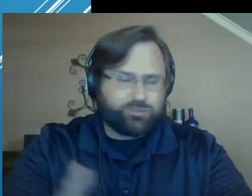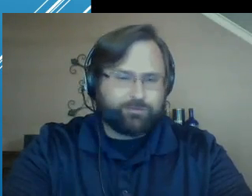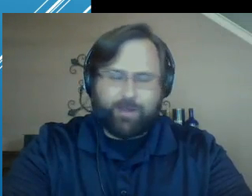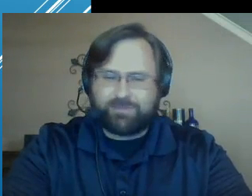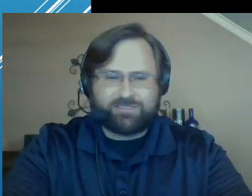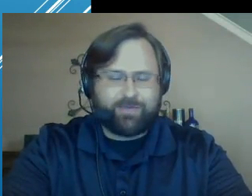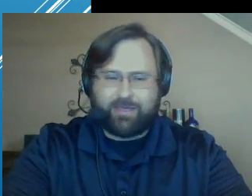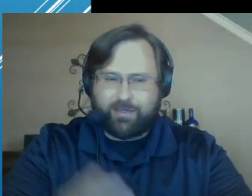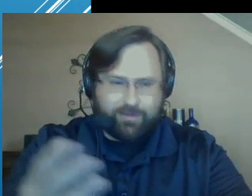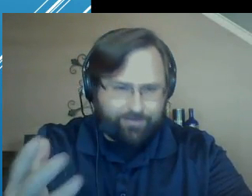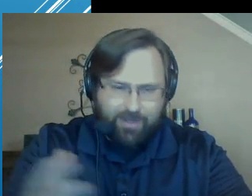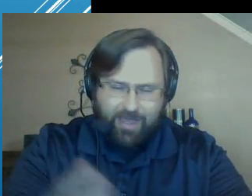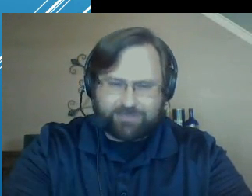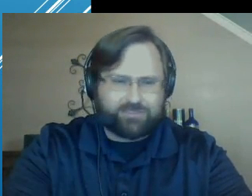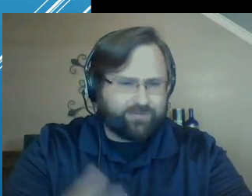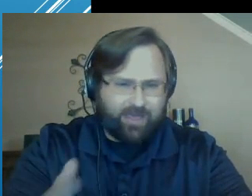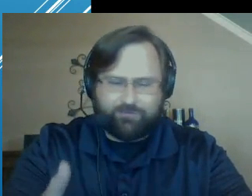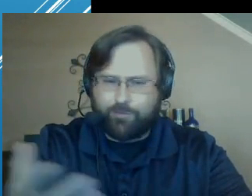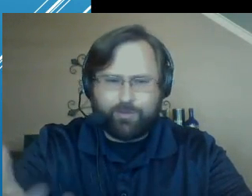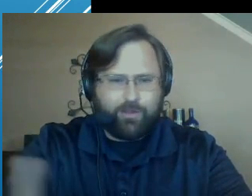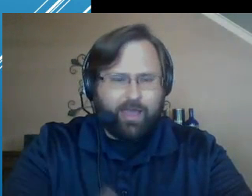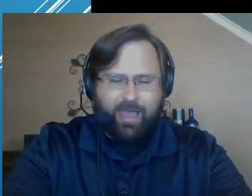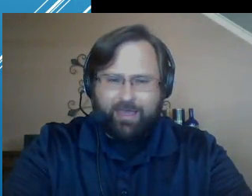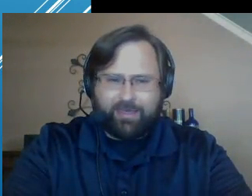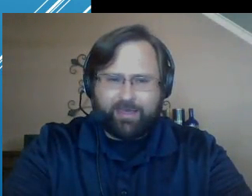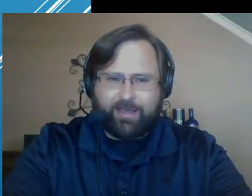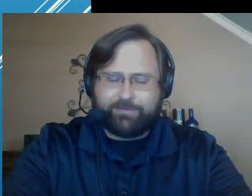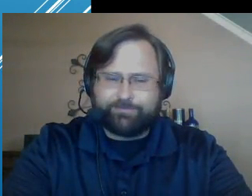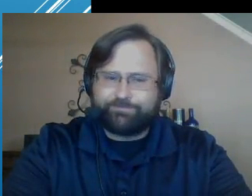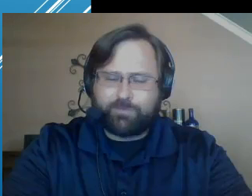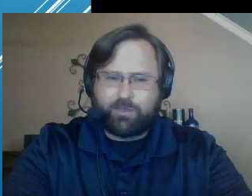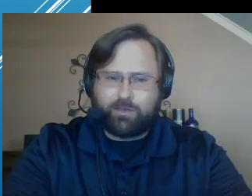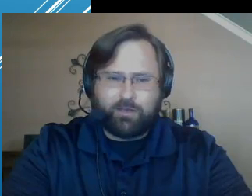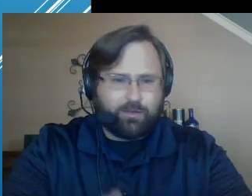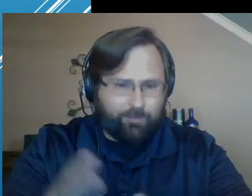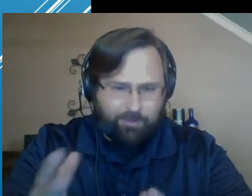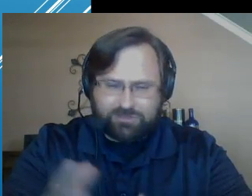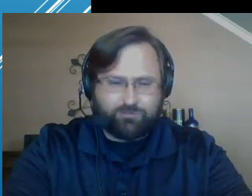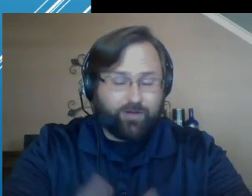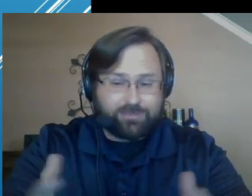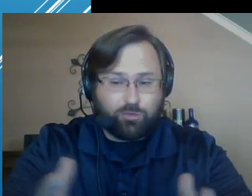descriptor happens to be an adjective and adverb a prepositional phrase or